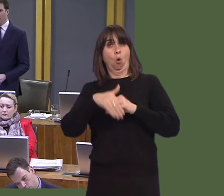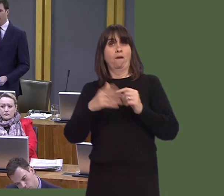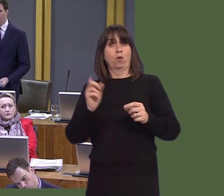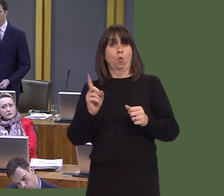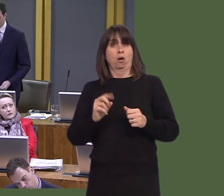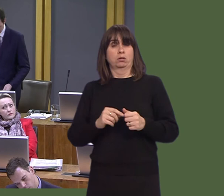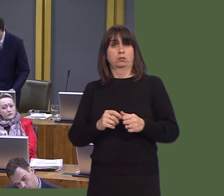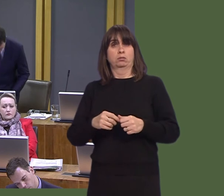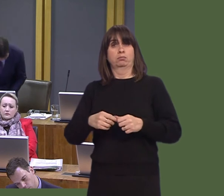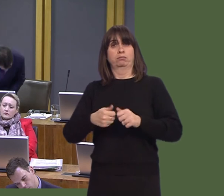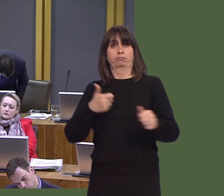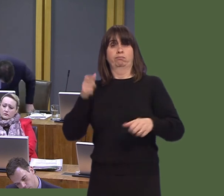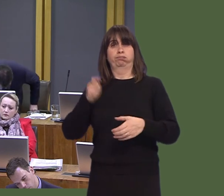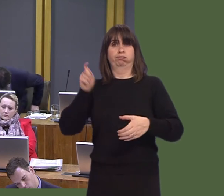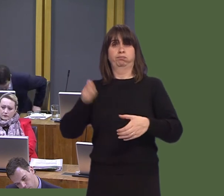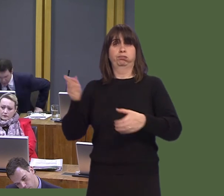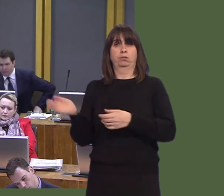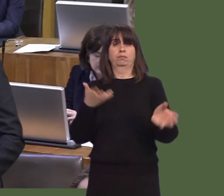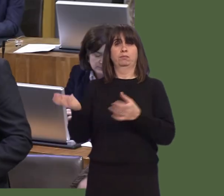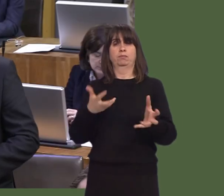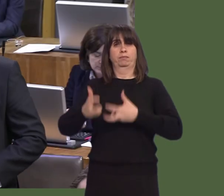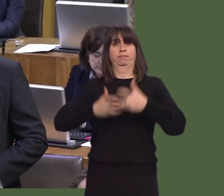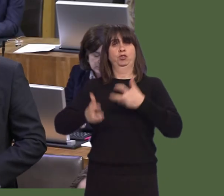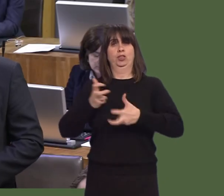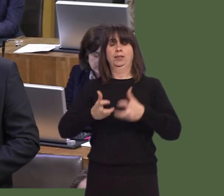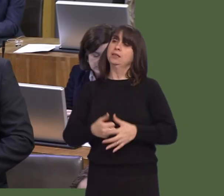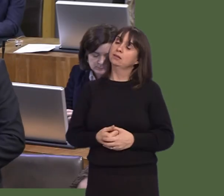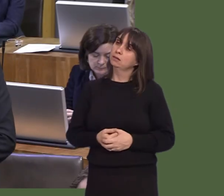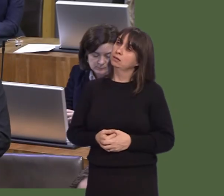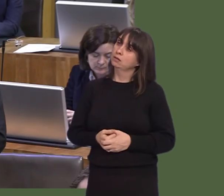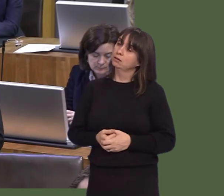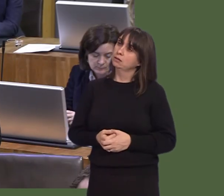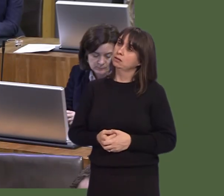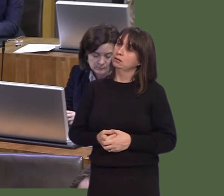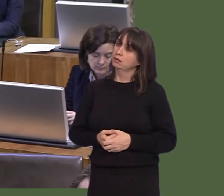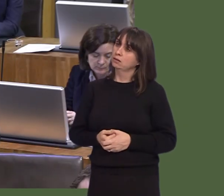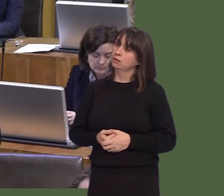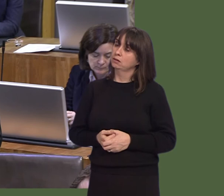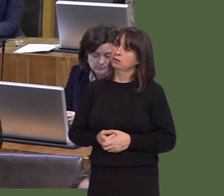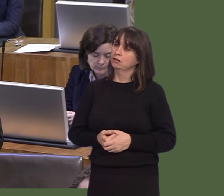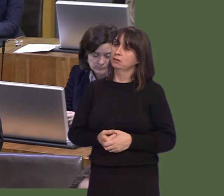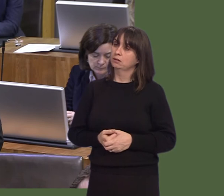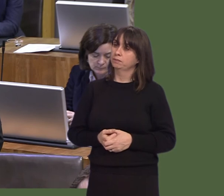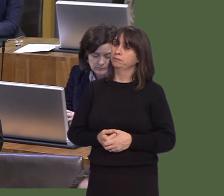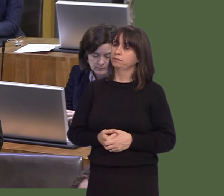Let's make sure that we secure our most important market first, and then, of course, make sure that we look for more opportunities elsewhere.